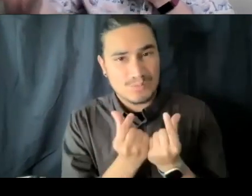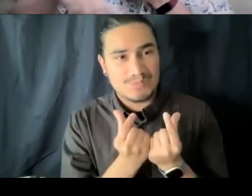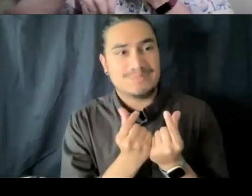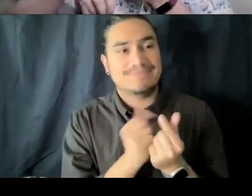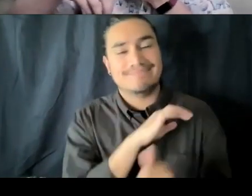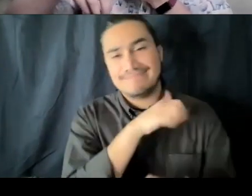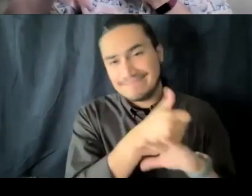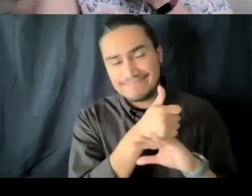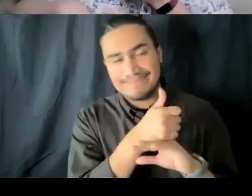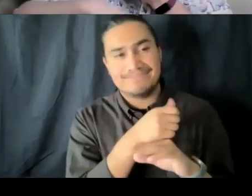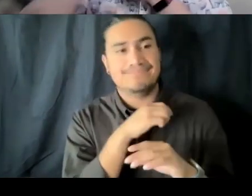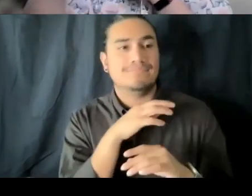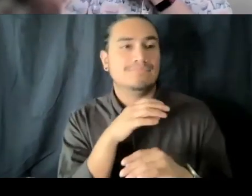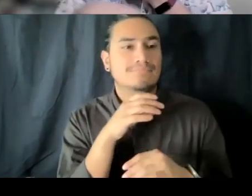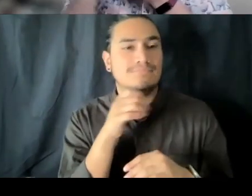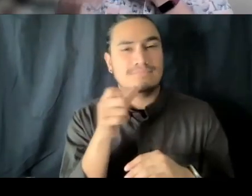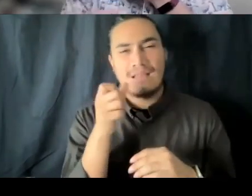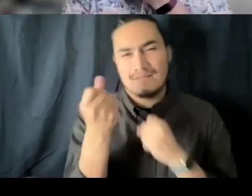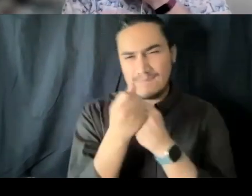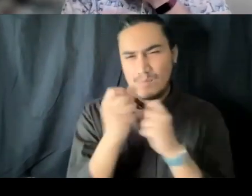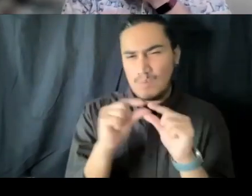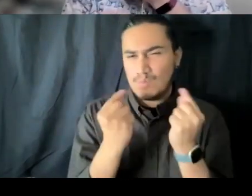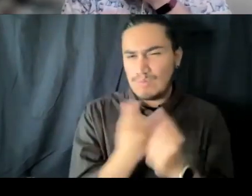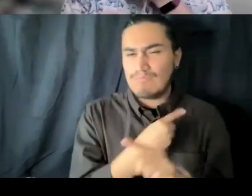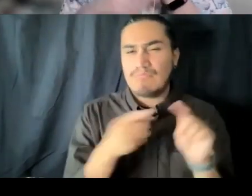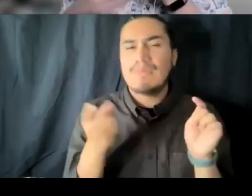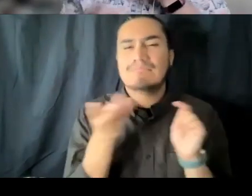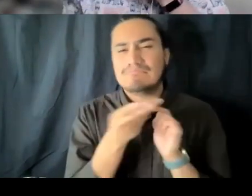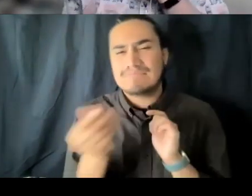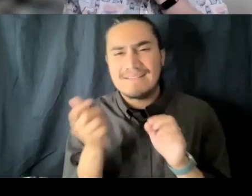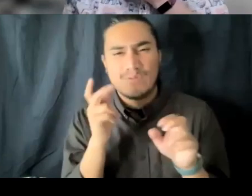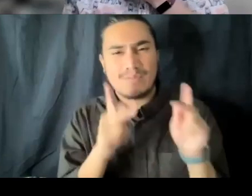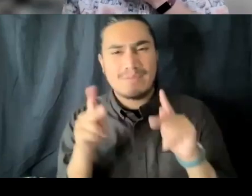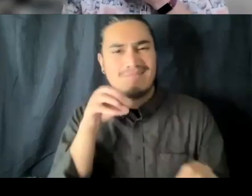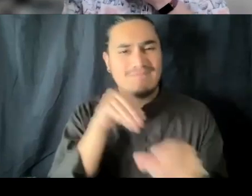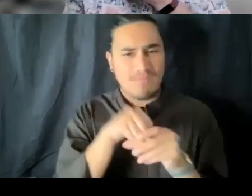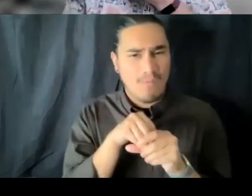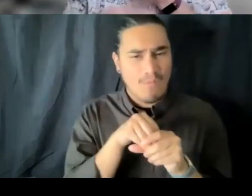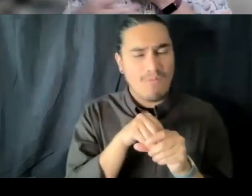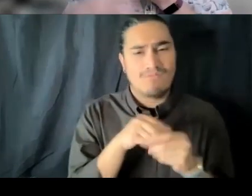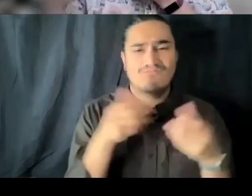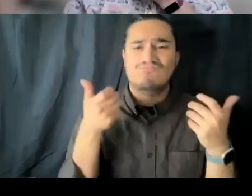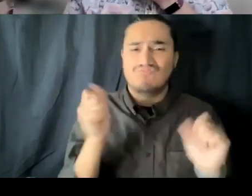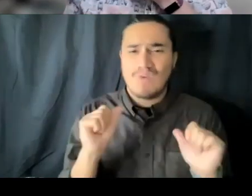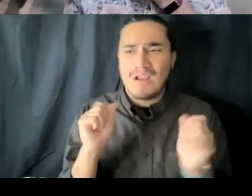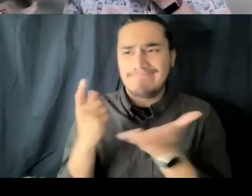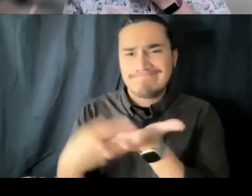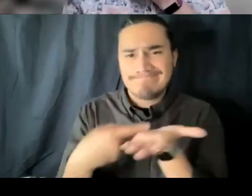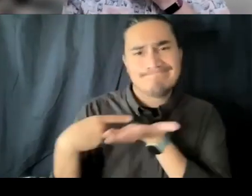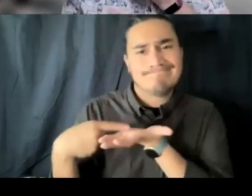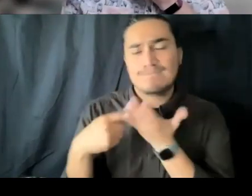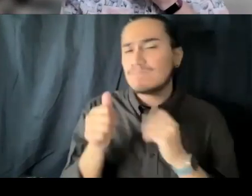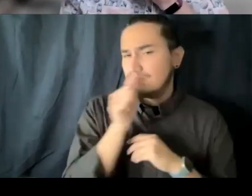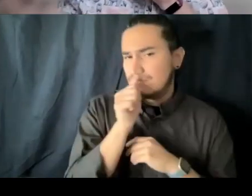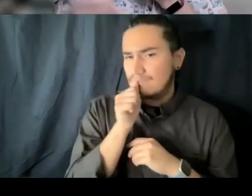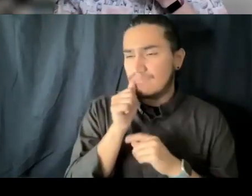like not a support group, but just there's a bunch of people around, try to have a conversation more privately if that's what the person wants,